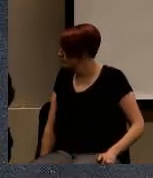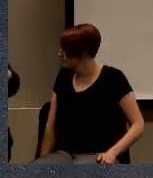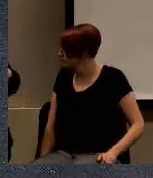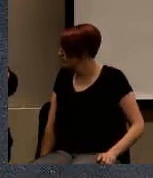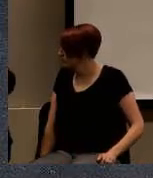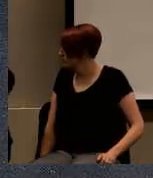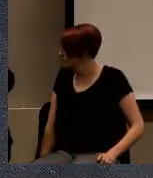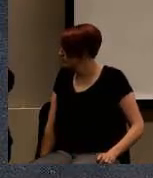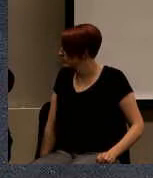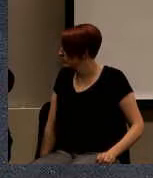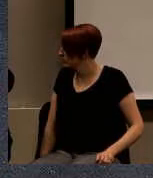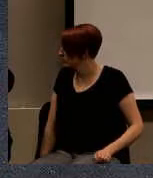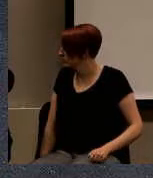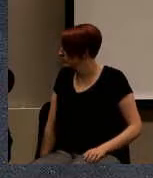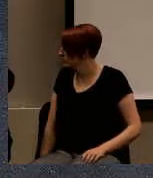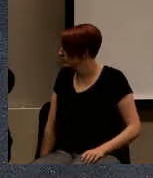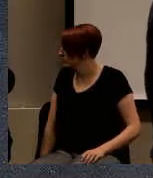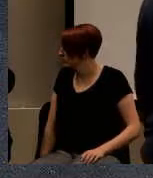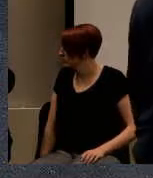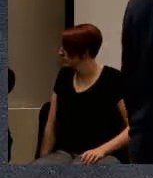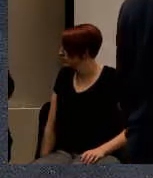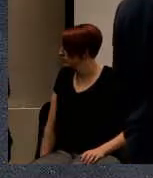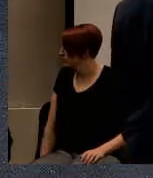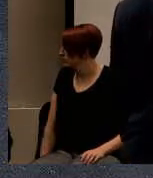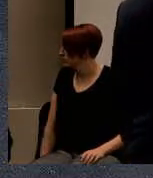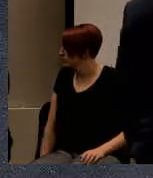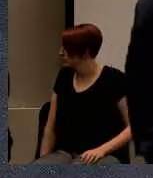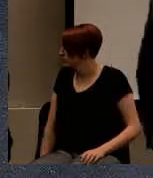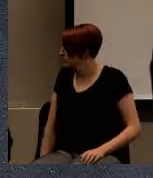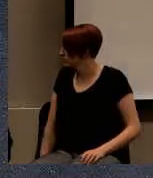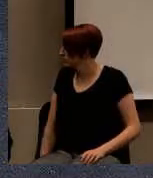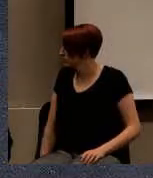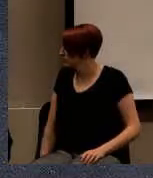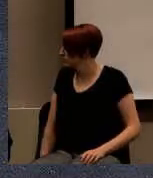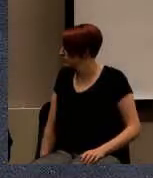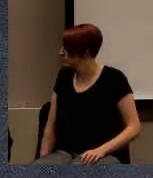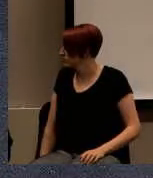cross-effects by the combination